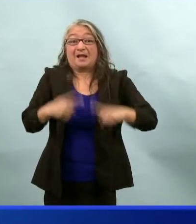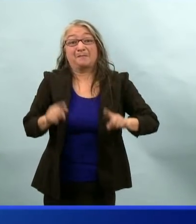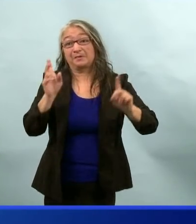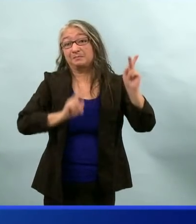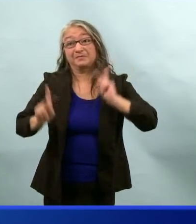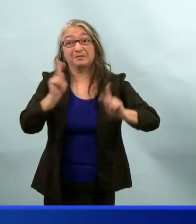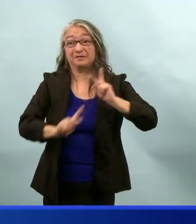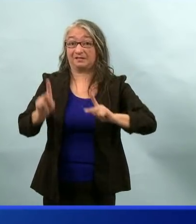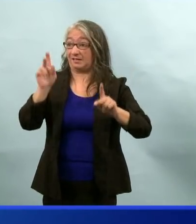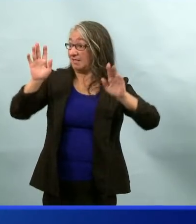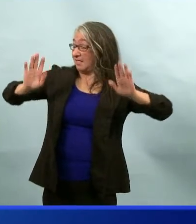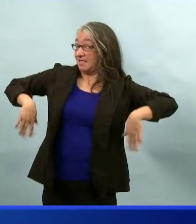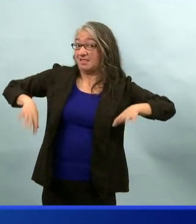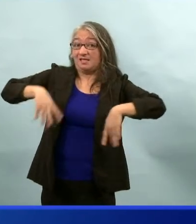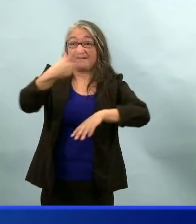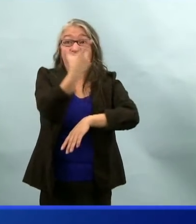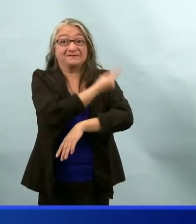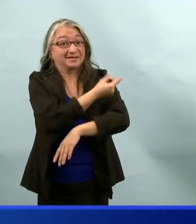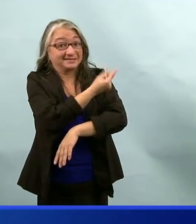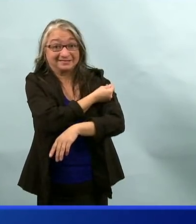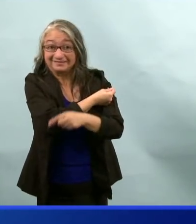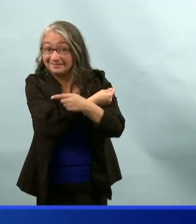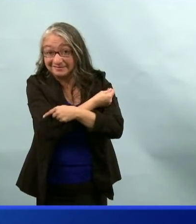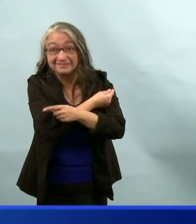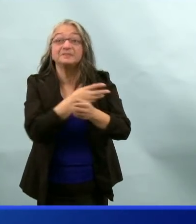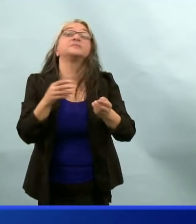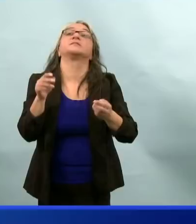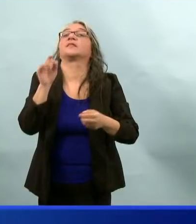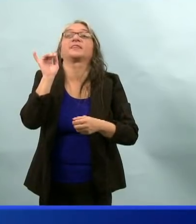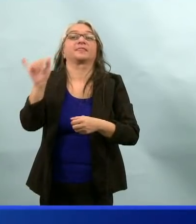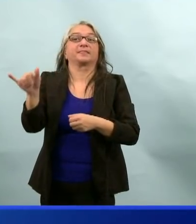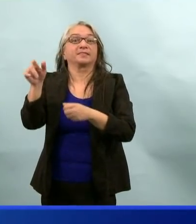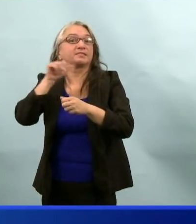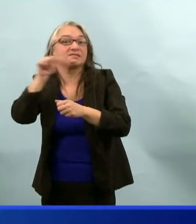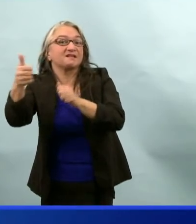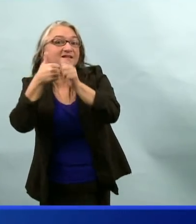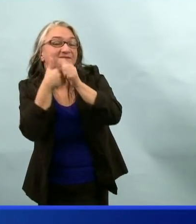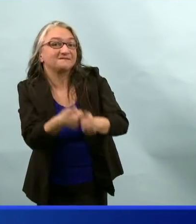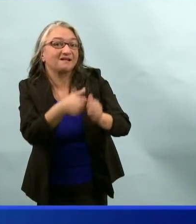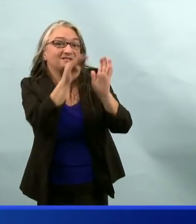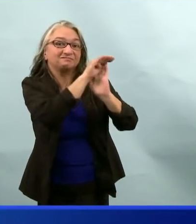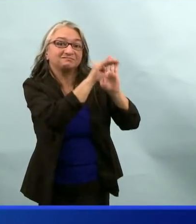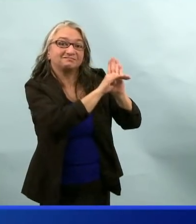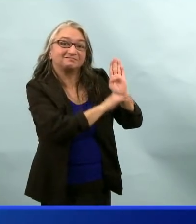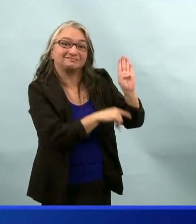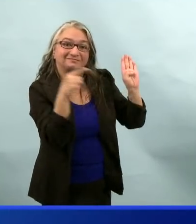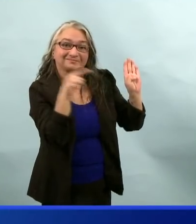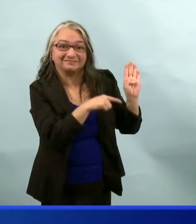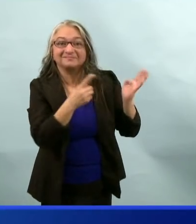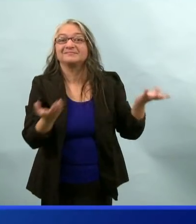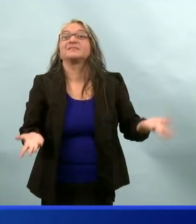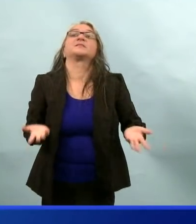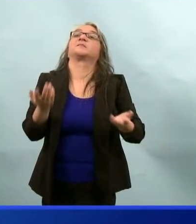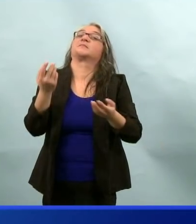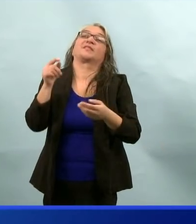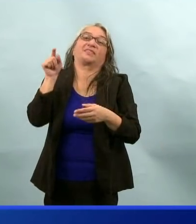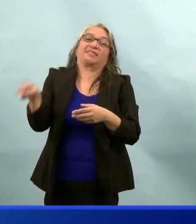you know um pushing the orders or maximizing what they could do under the orders and even outright